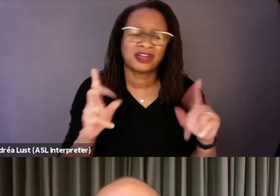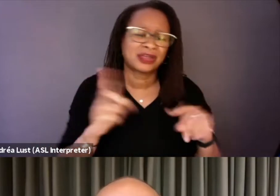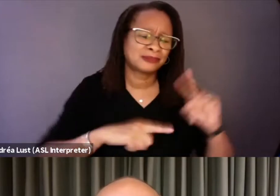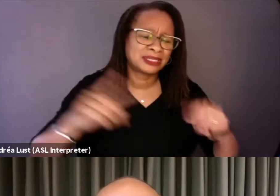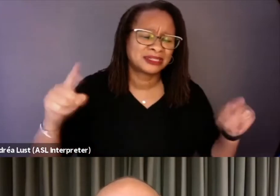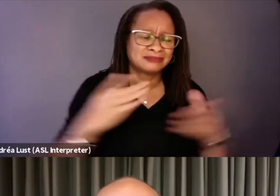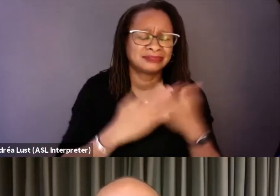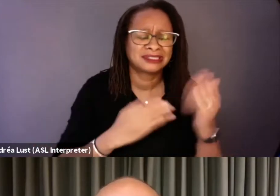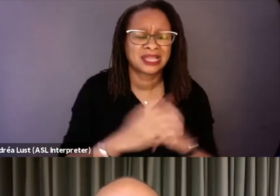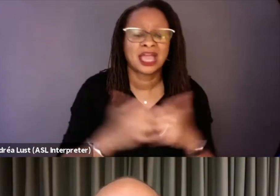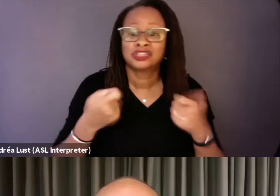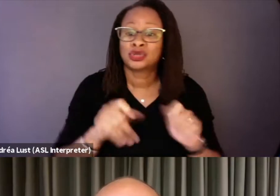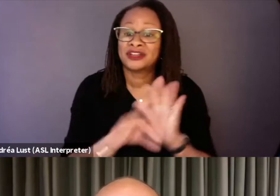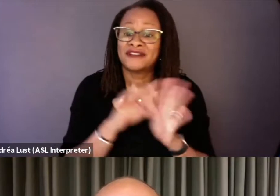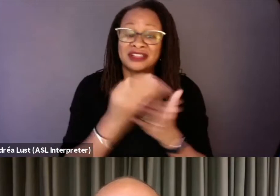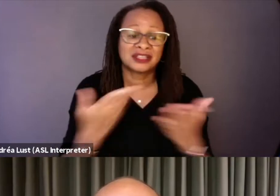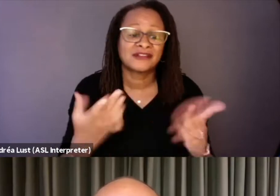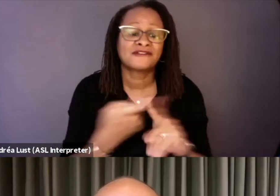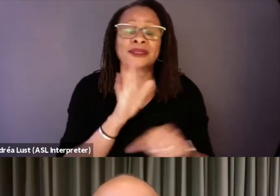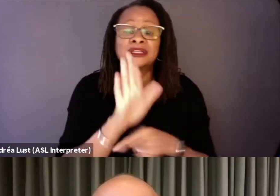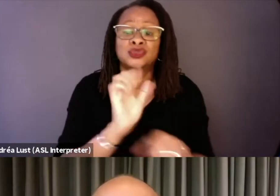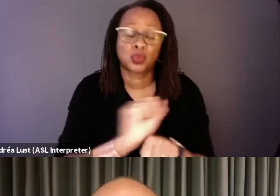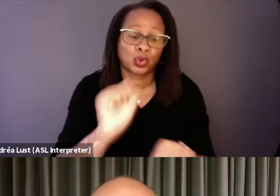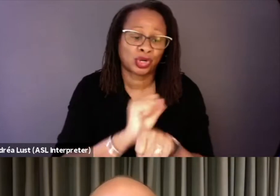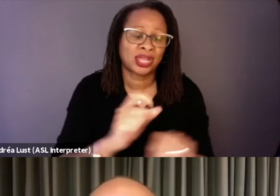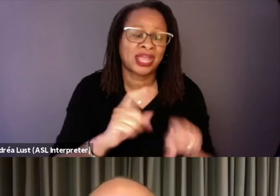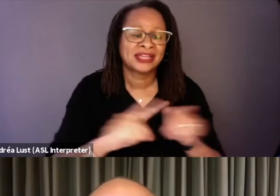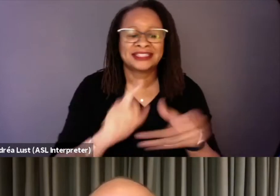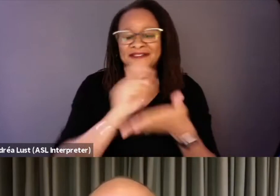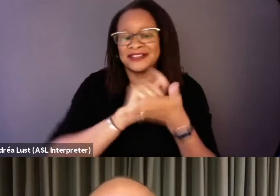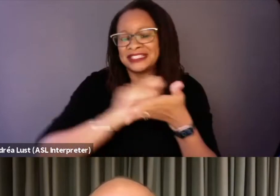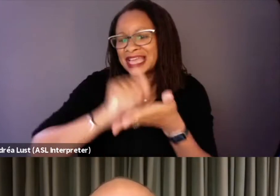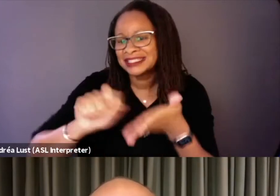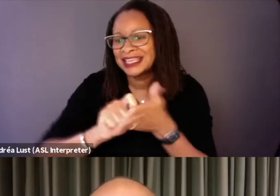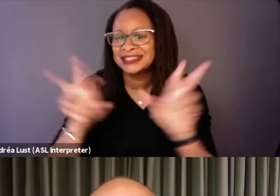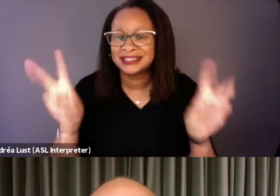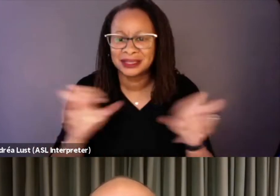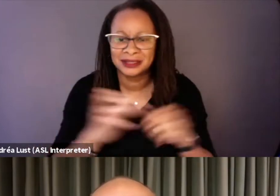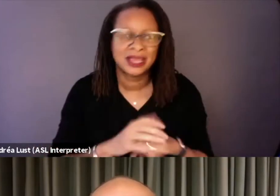trying to find stuff from his work, there were different essay titles and different art piece titles